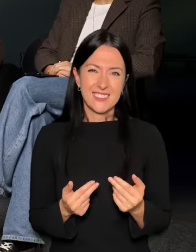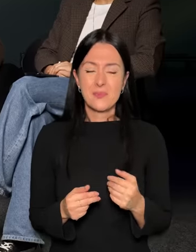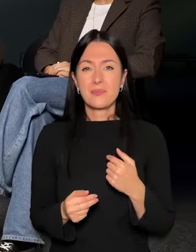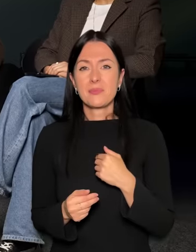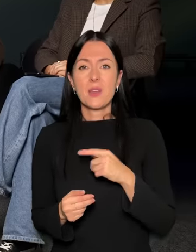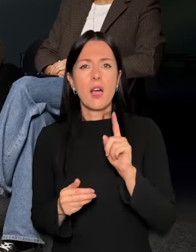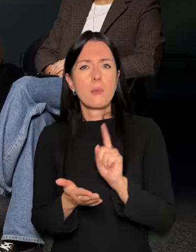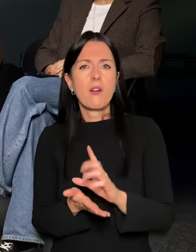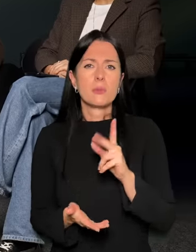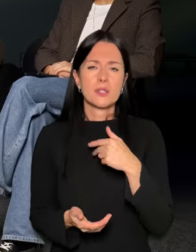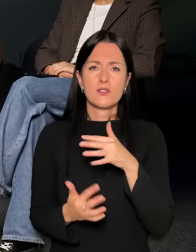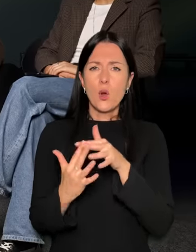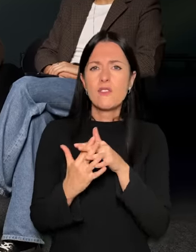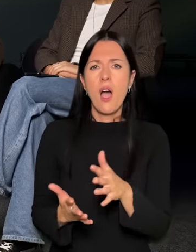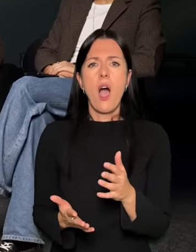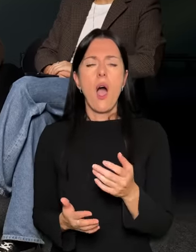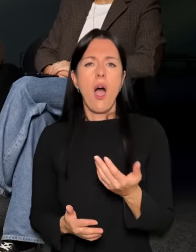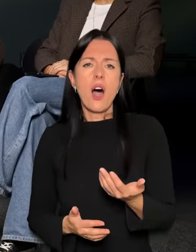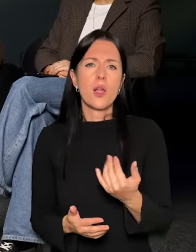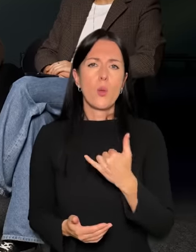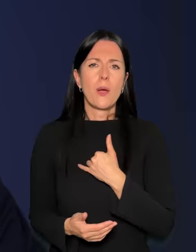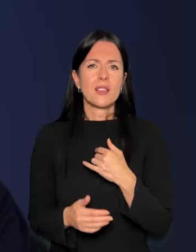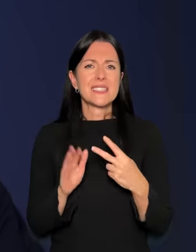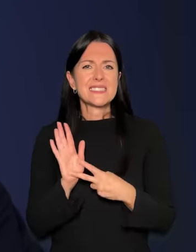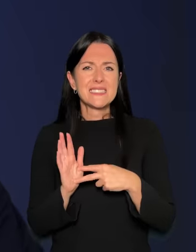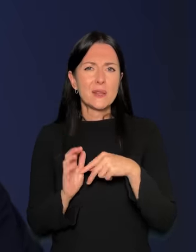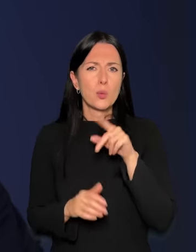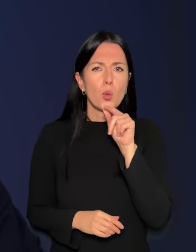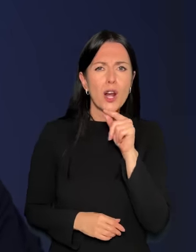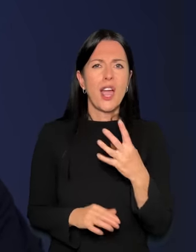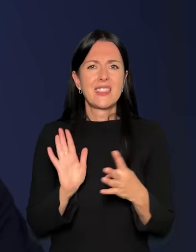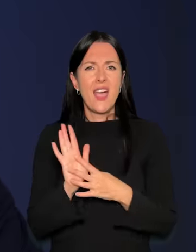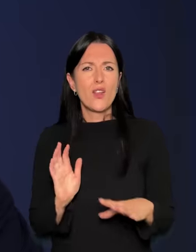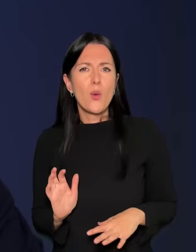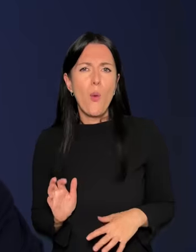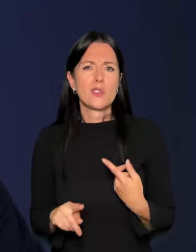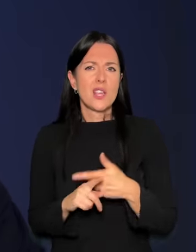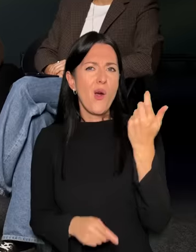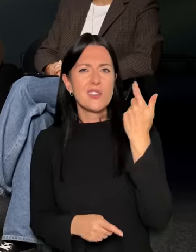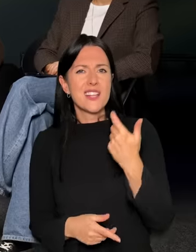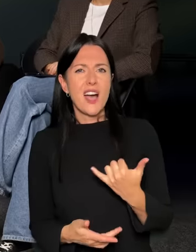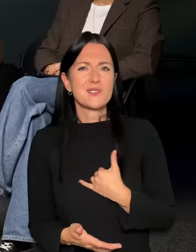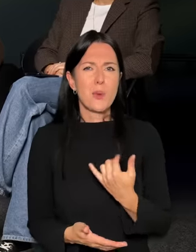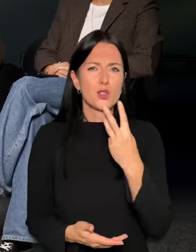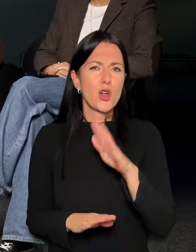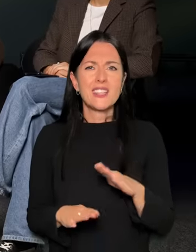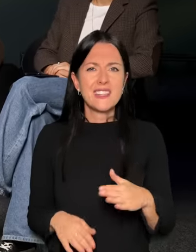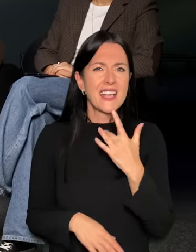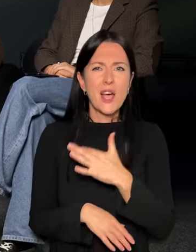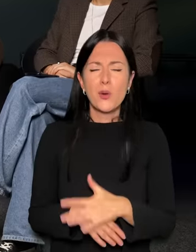Yes, yes, yes. I should also go to war, but have seven chickens, nine horses, and that's all the farm, three children abroad,